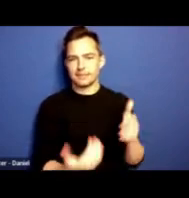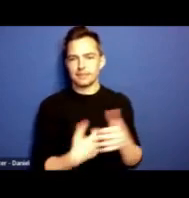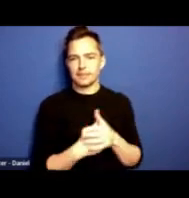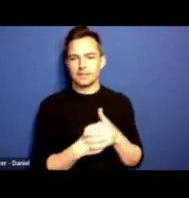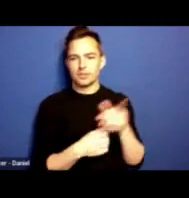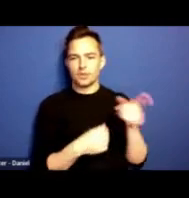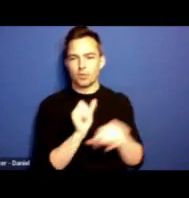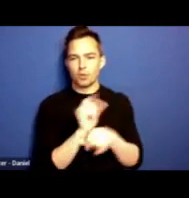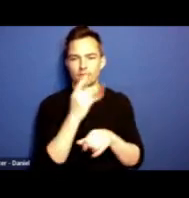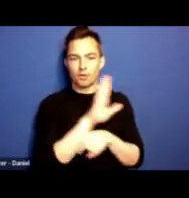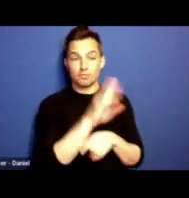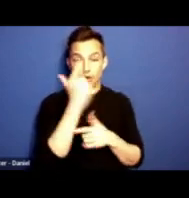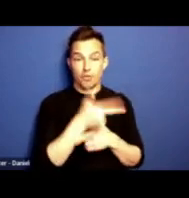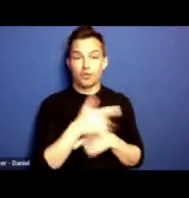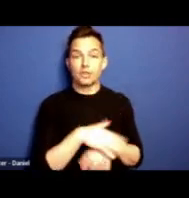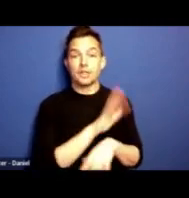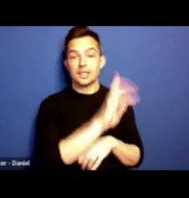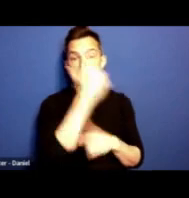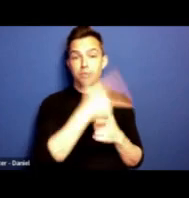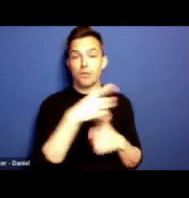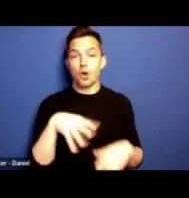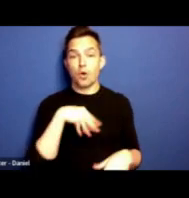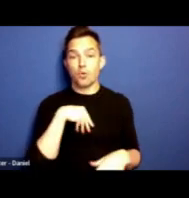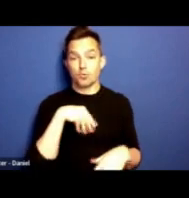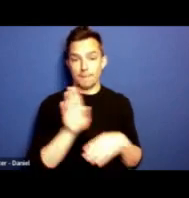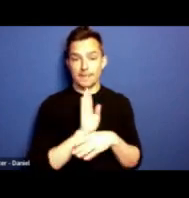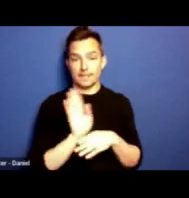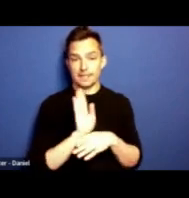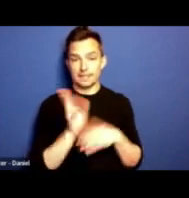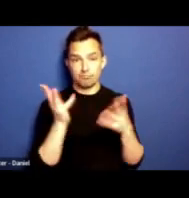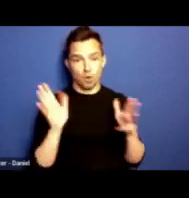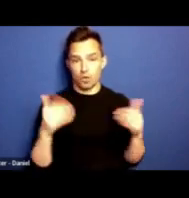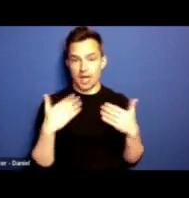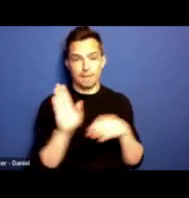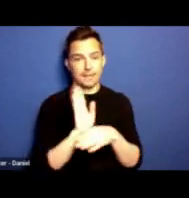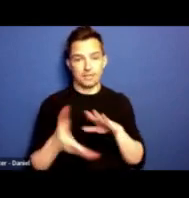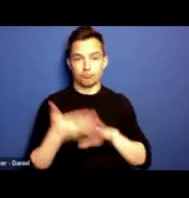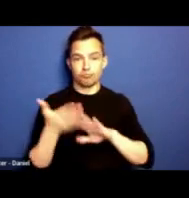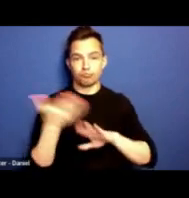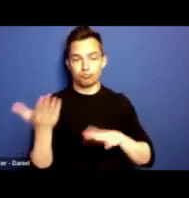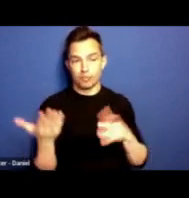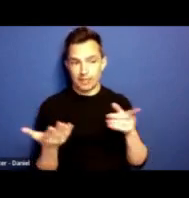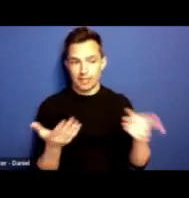for his brother and his brother owned a business already had a business. He couldn't, he didn't